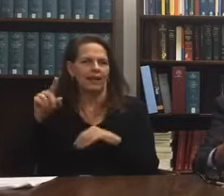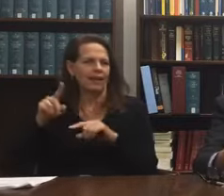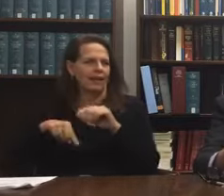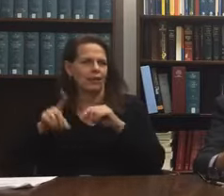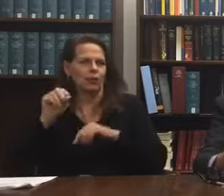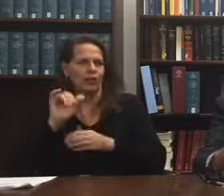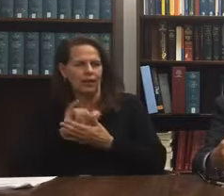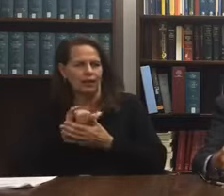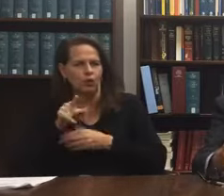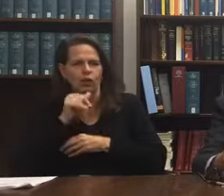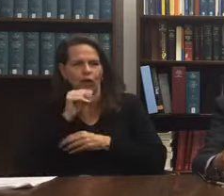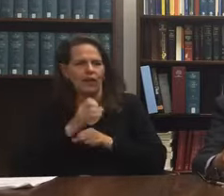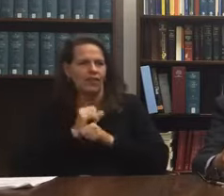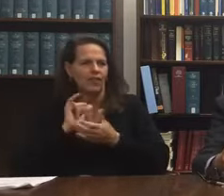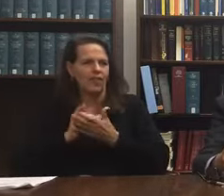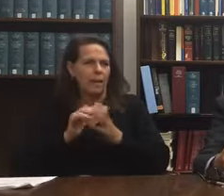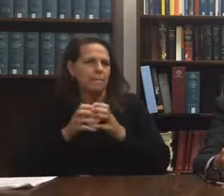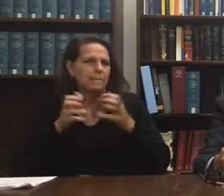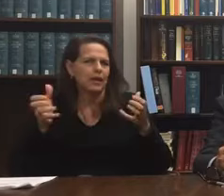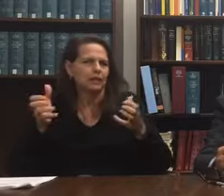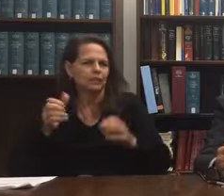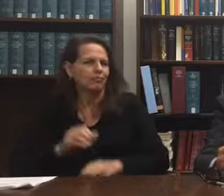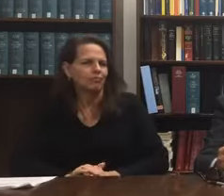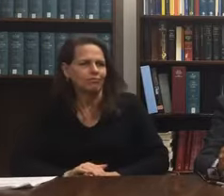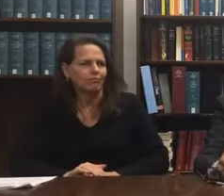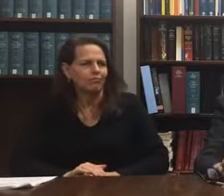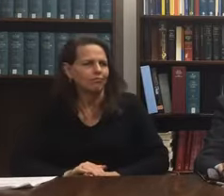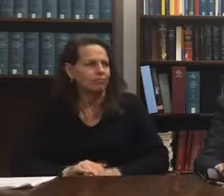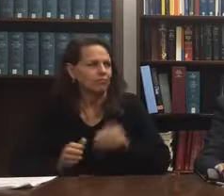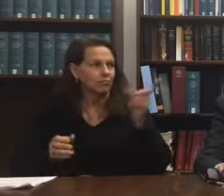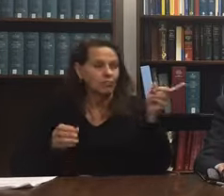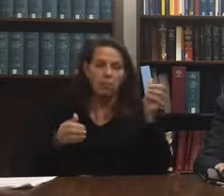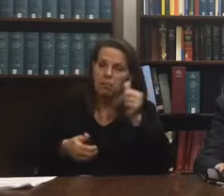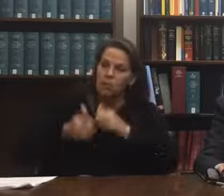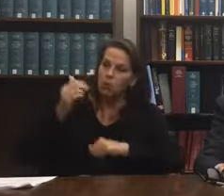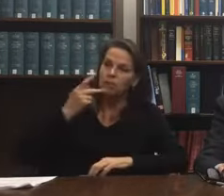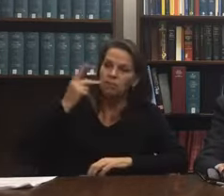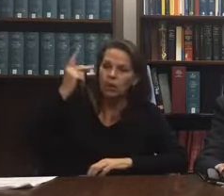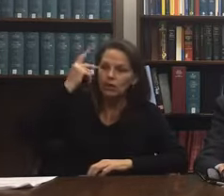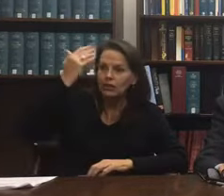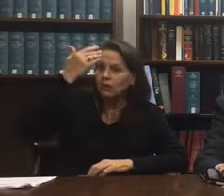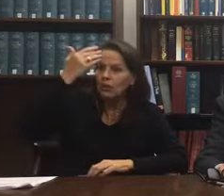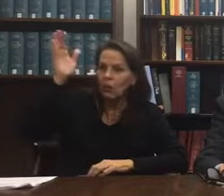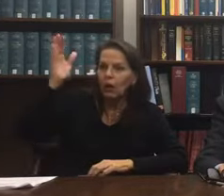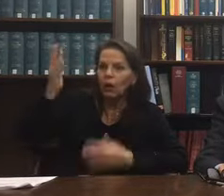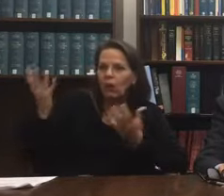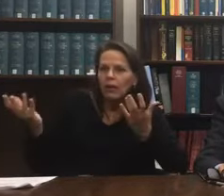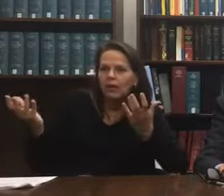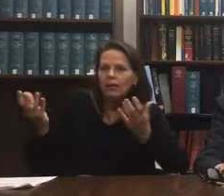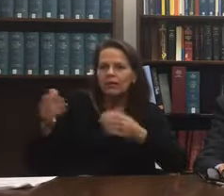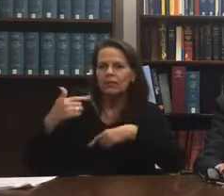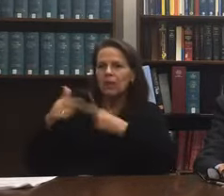you're not going to get that unless you ask for the case file right they don't